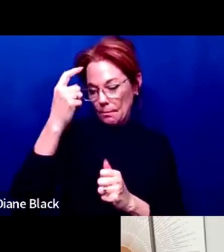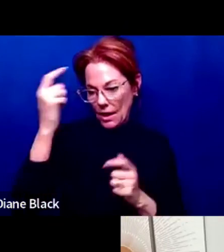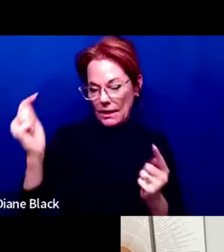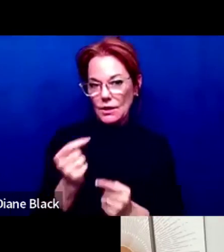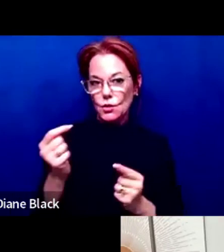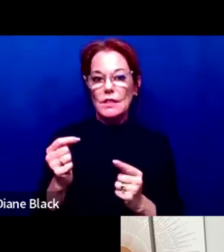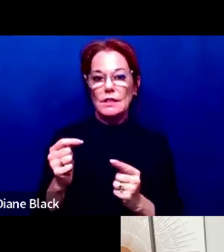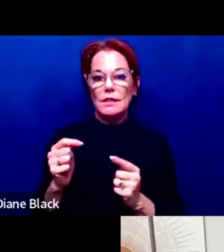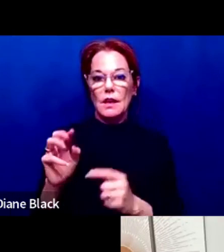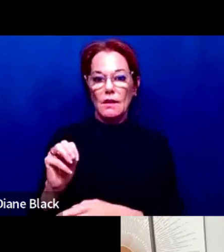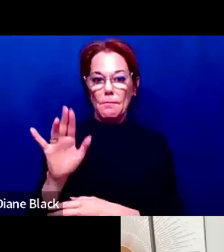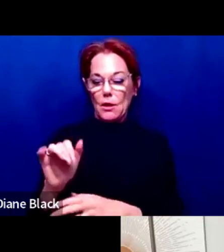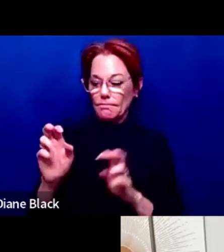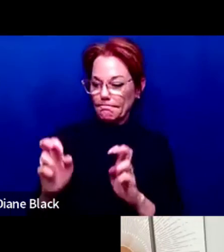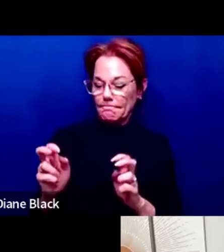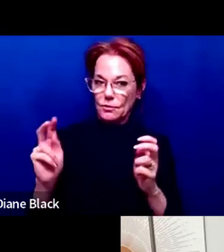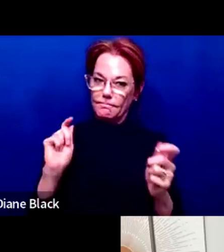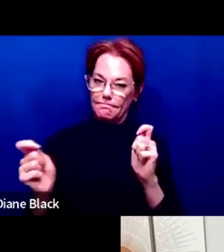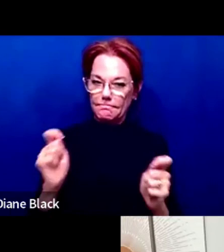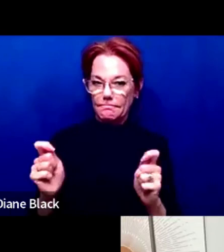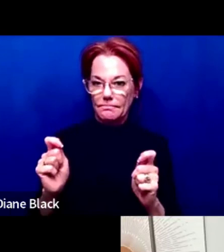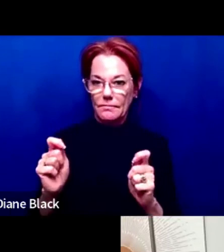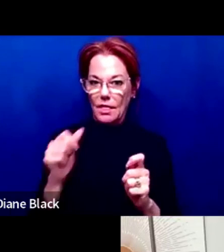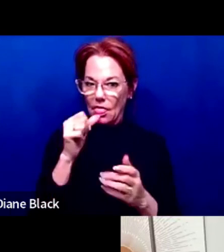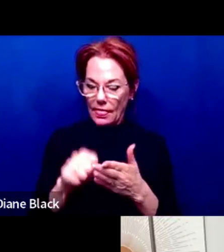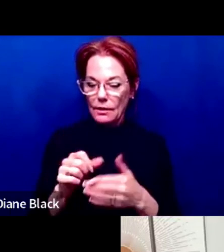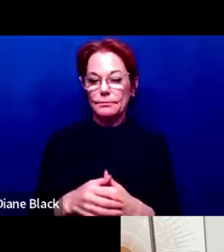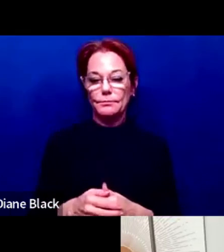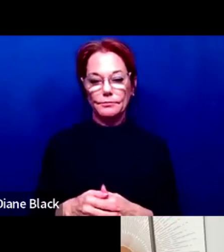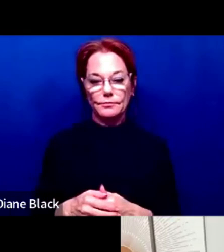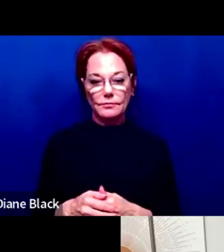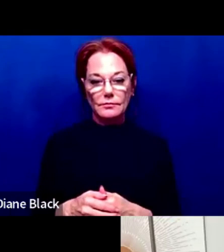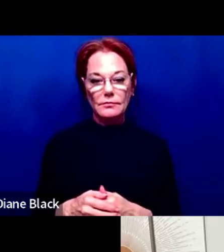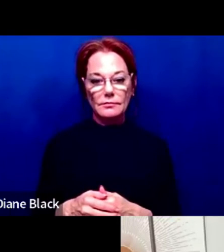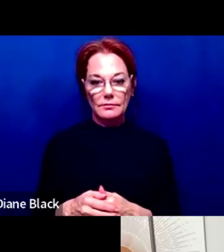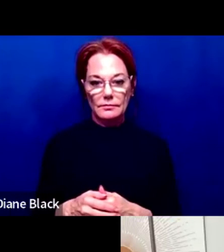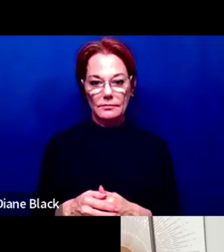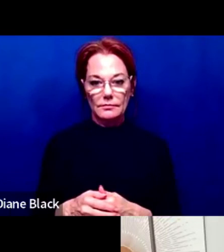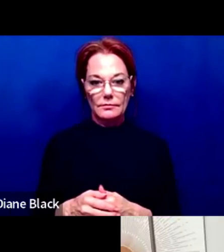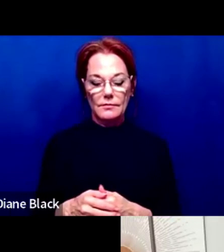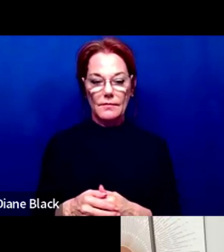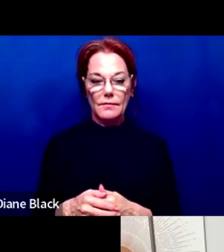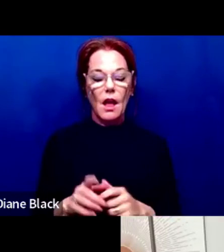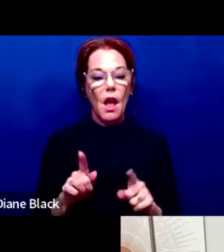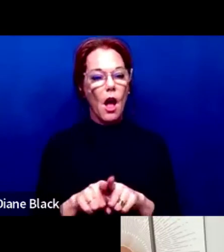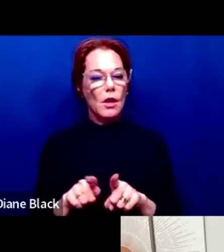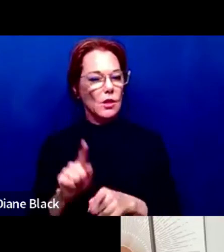they did willingly. And, you know, I just think that, that that was great. The other thing was interesting that I realized